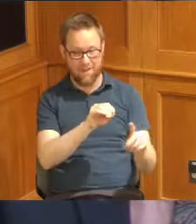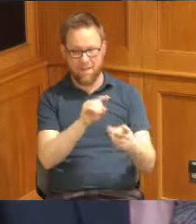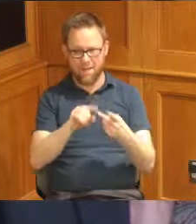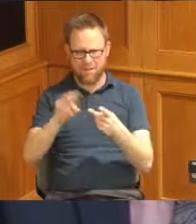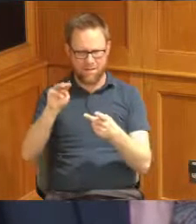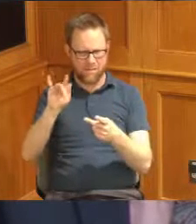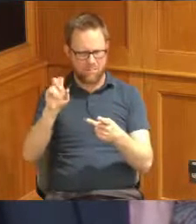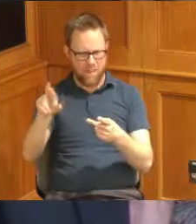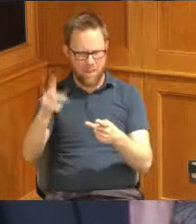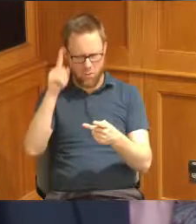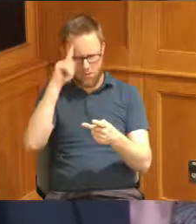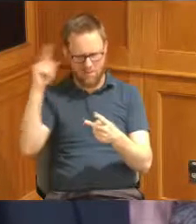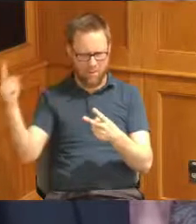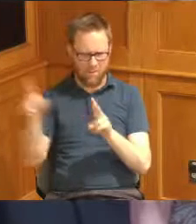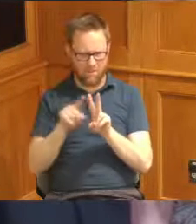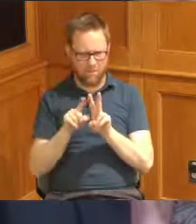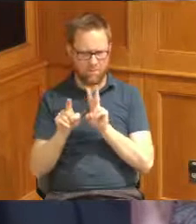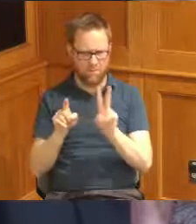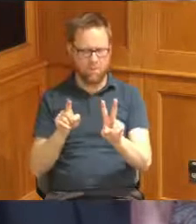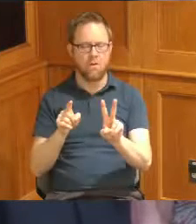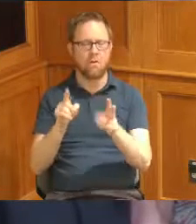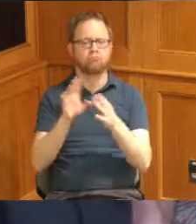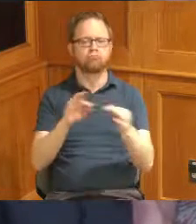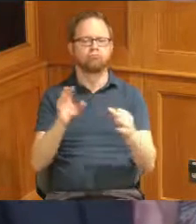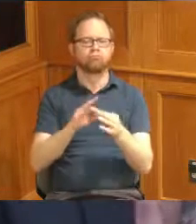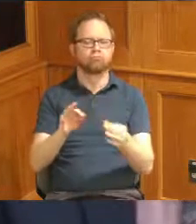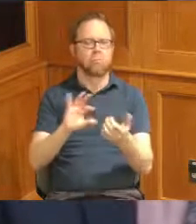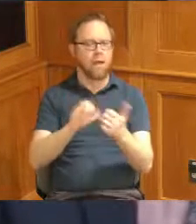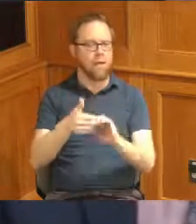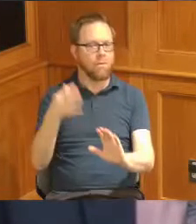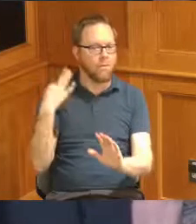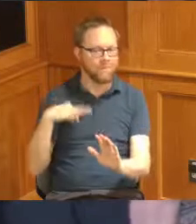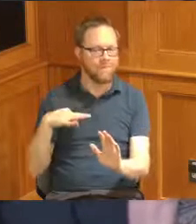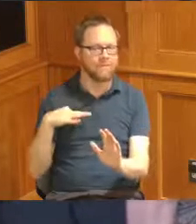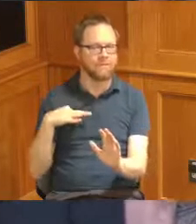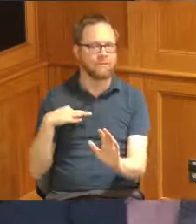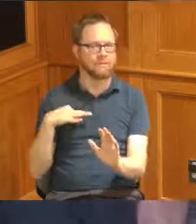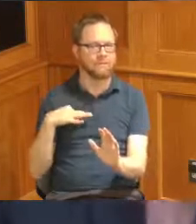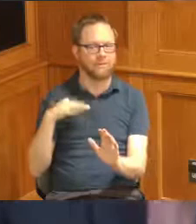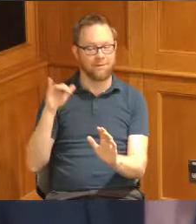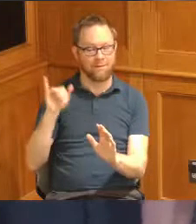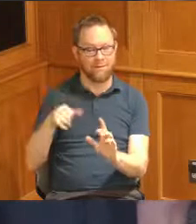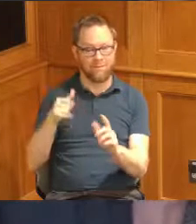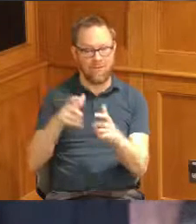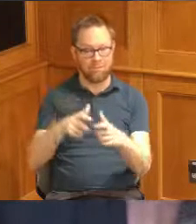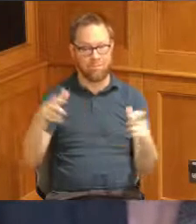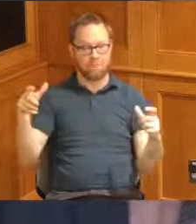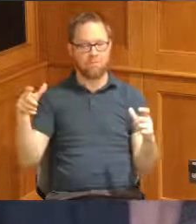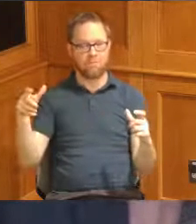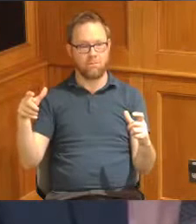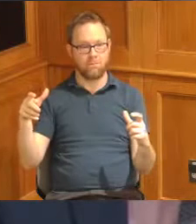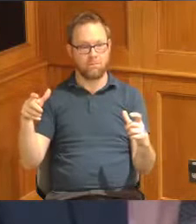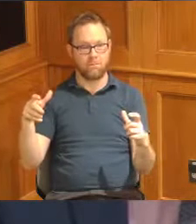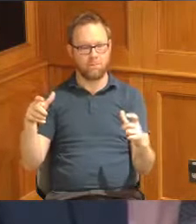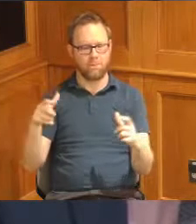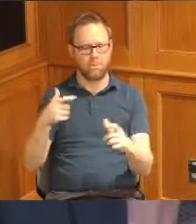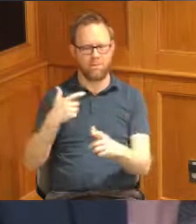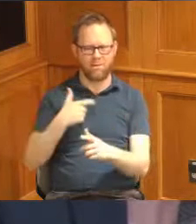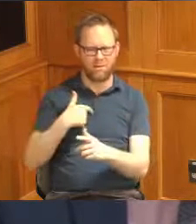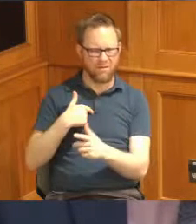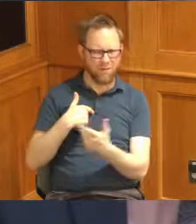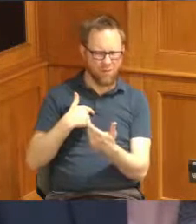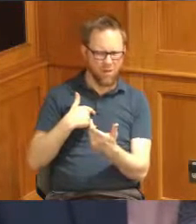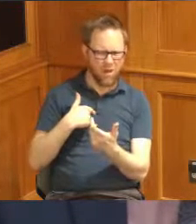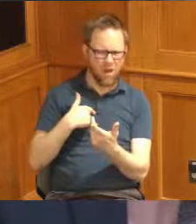of St. Bernard talking about the benefits of this expansion and I had expressed some desire to have